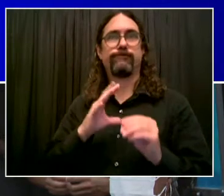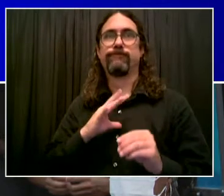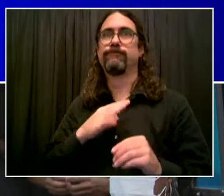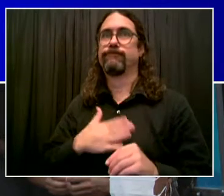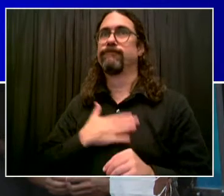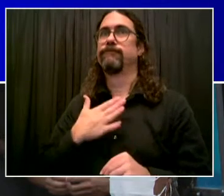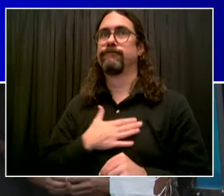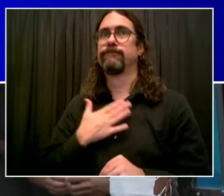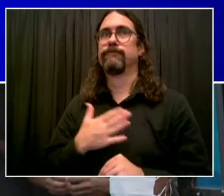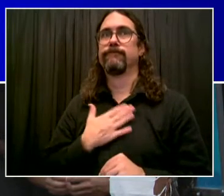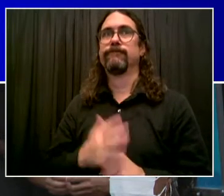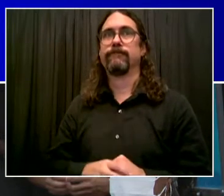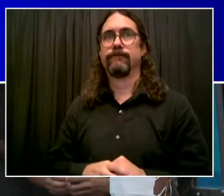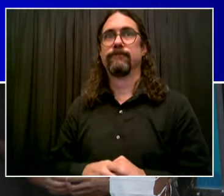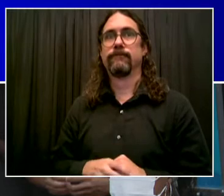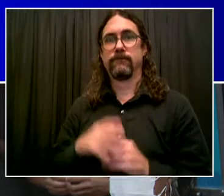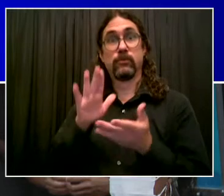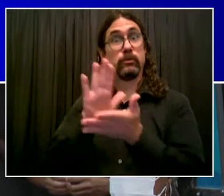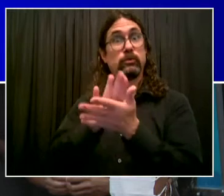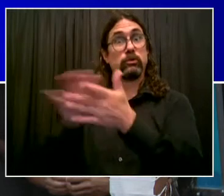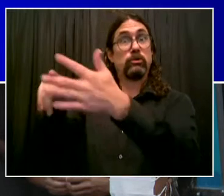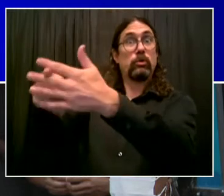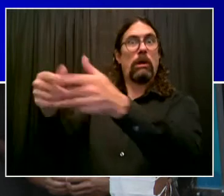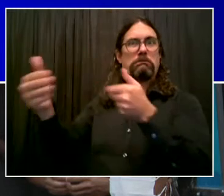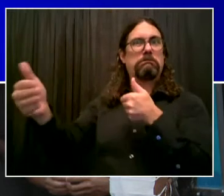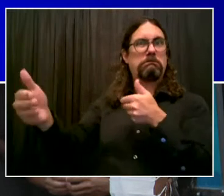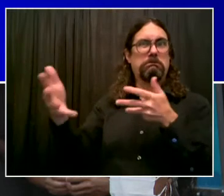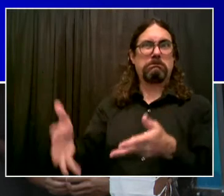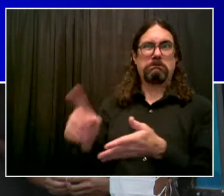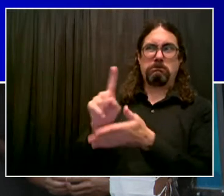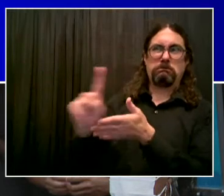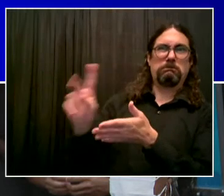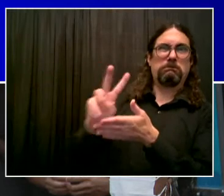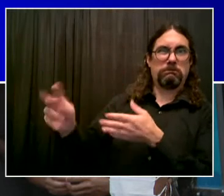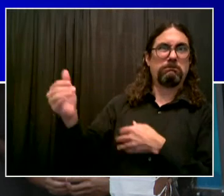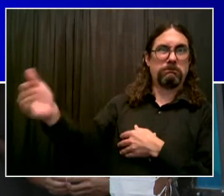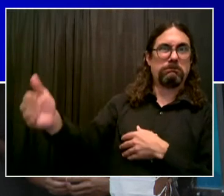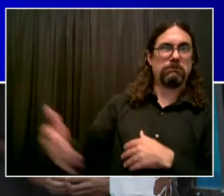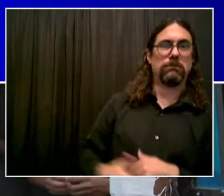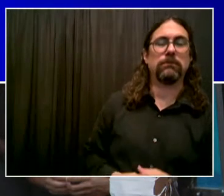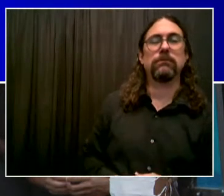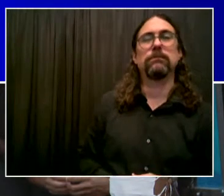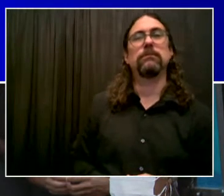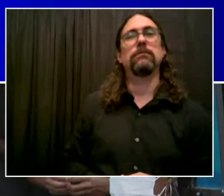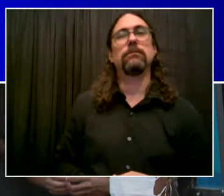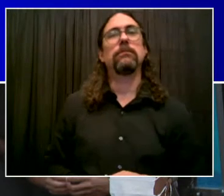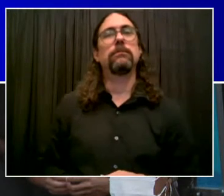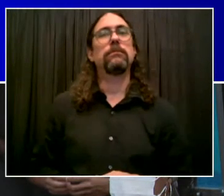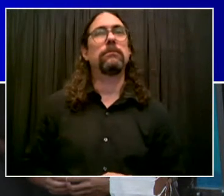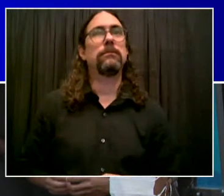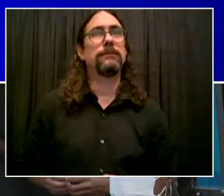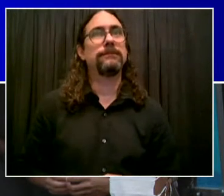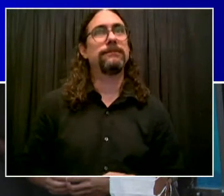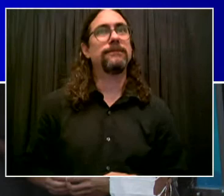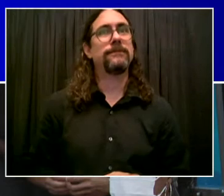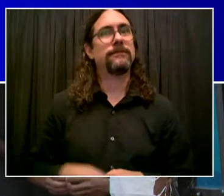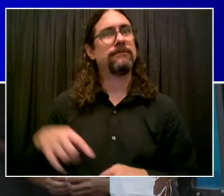HAVE BEEN VACCINATED. ITS ' AMAZING AND A HEALTHY NUMBER. WE HAVE A FEW MORE EWEKS BEFORE SCHOOL